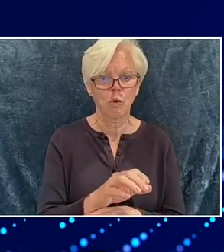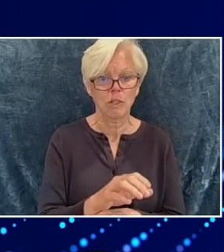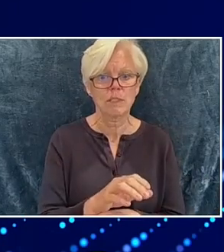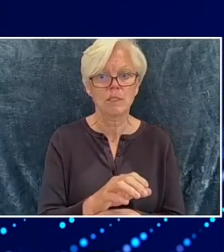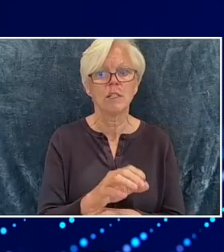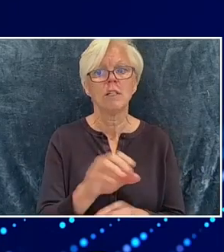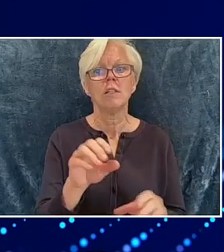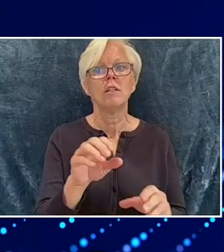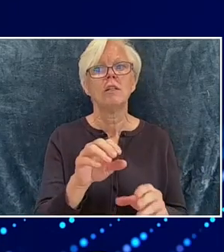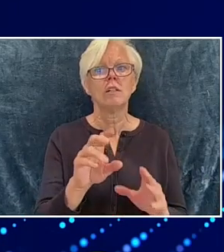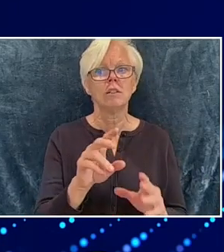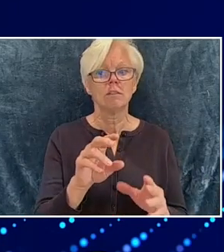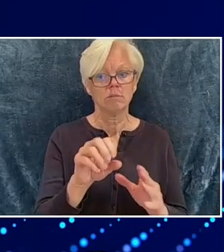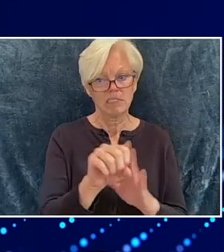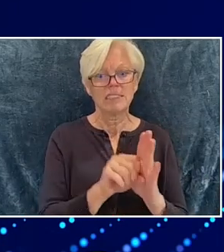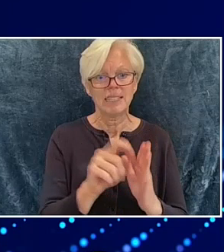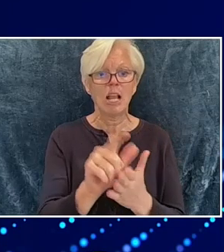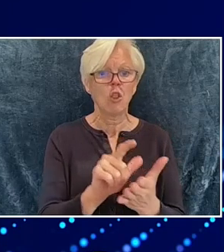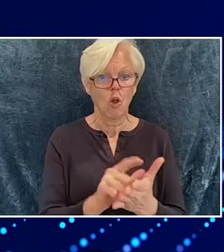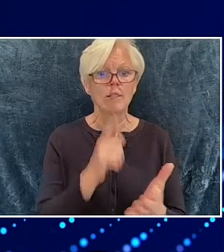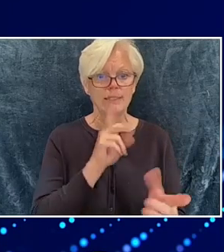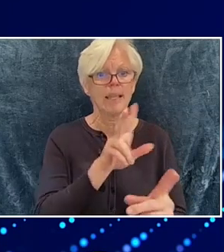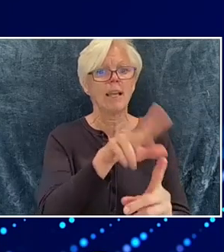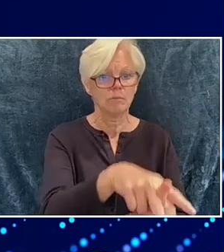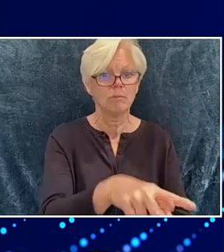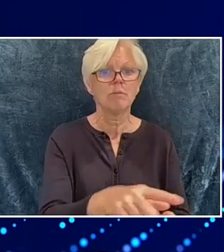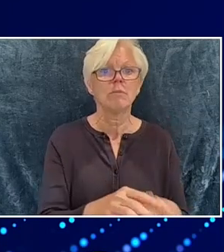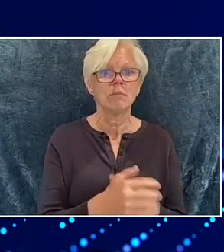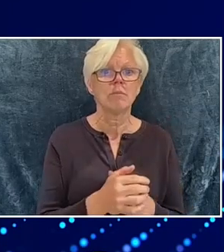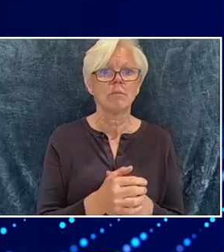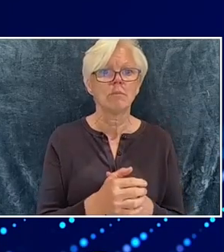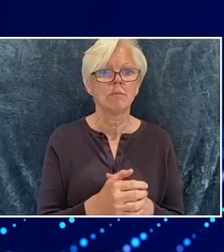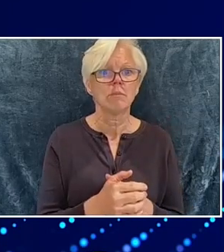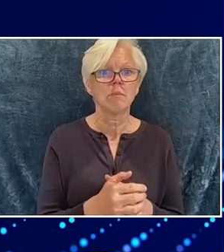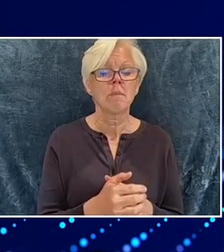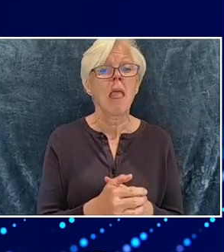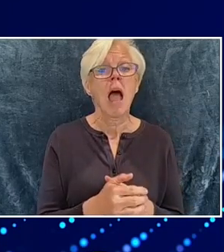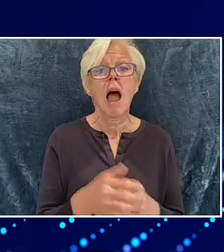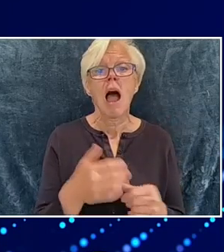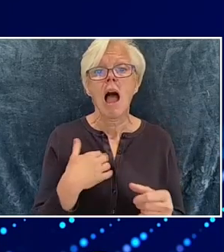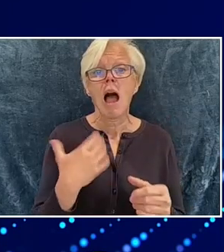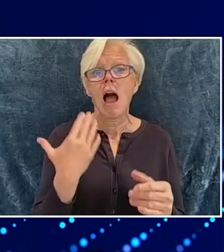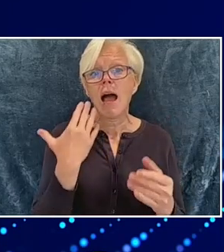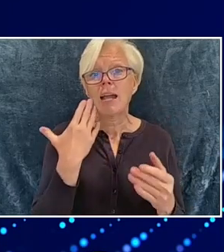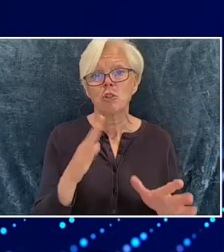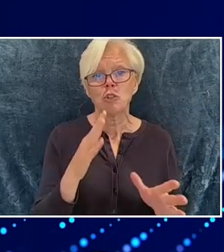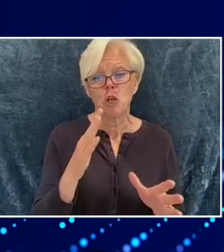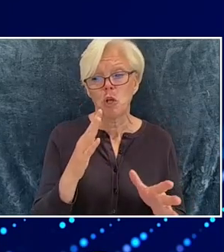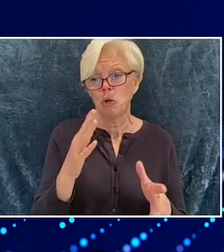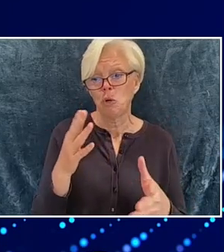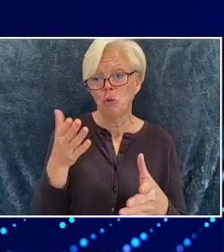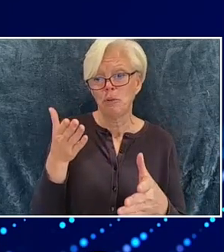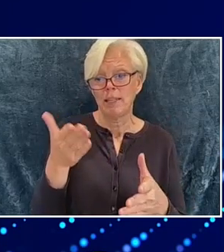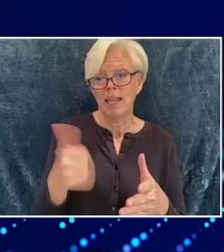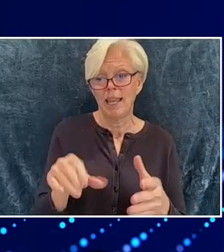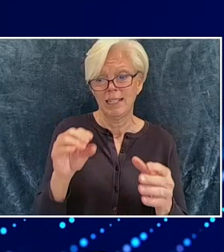I think that I don't know that there is a number that would give me the comfort that